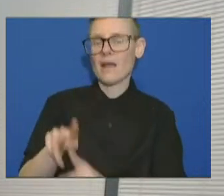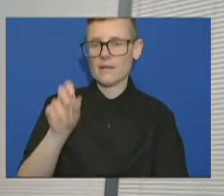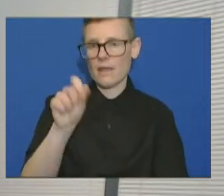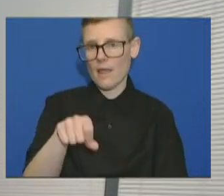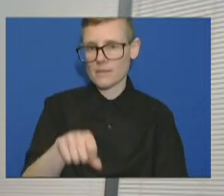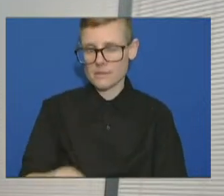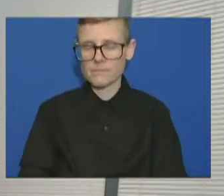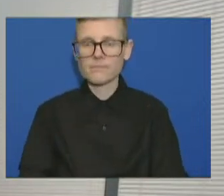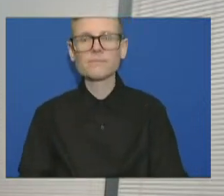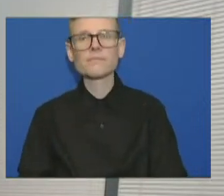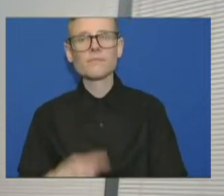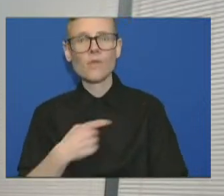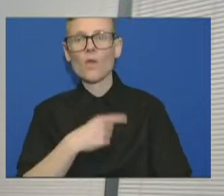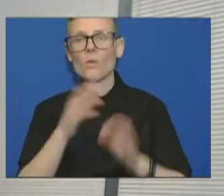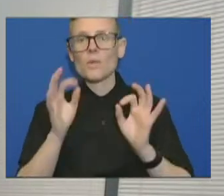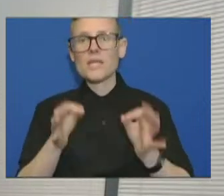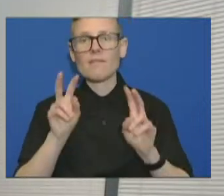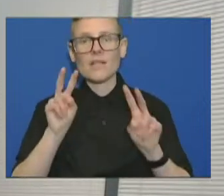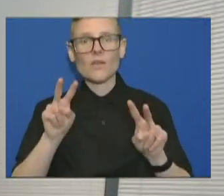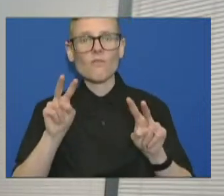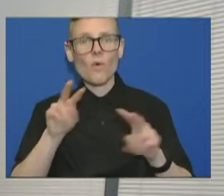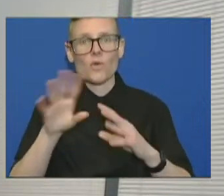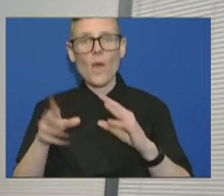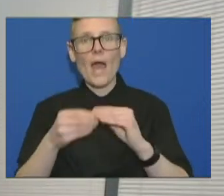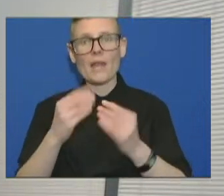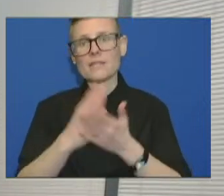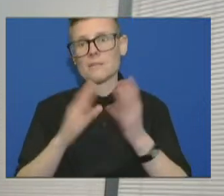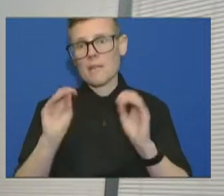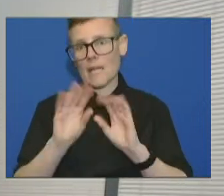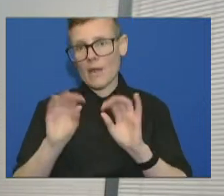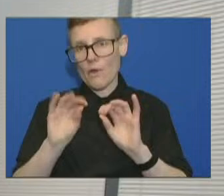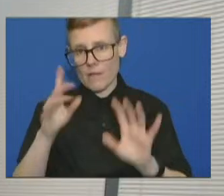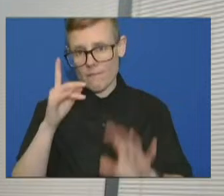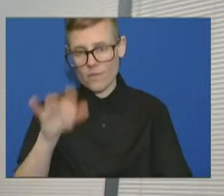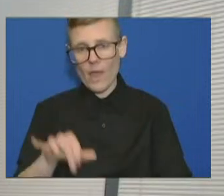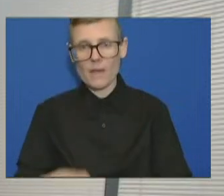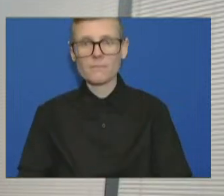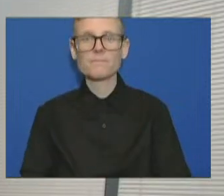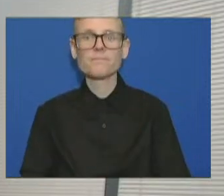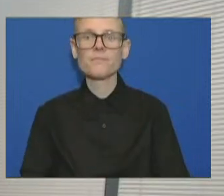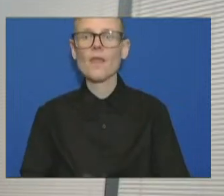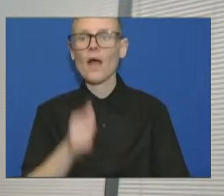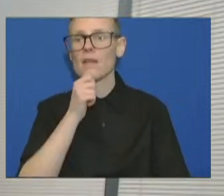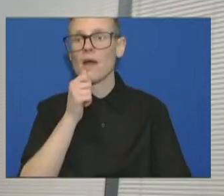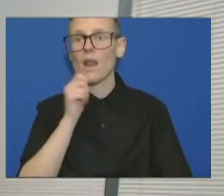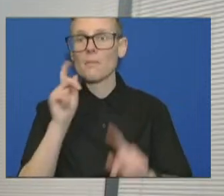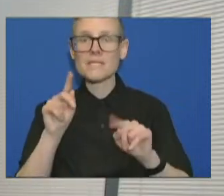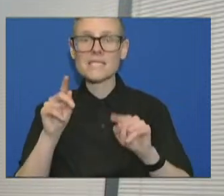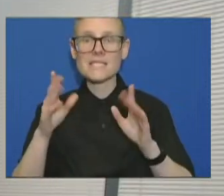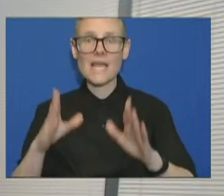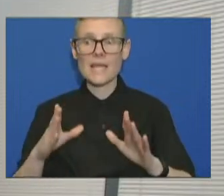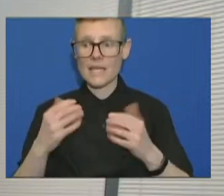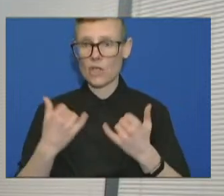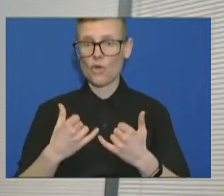therapists cut. No. Reassigned. Yes. And we definitely look